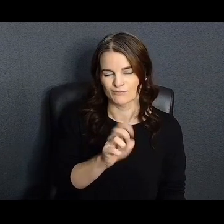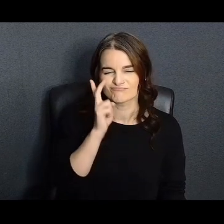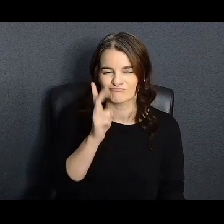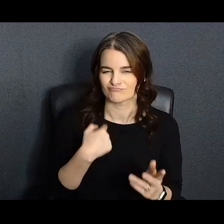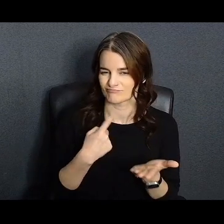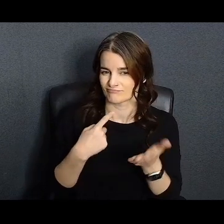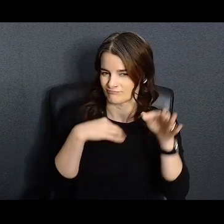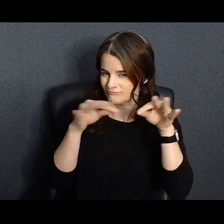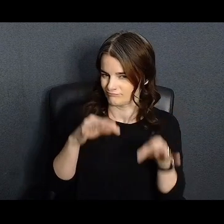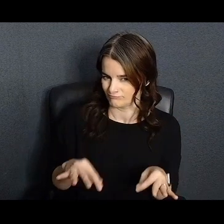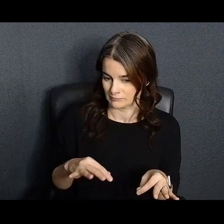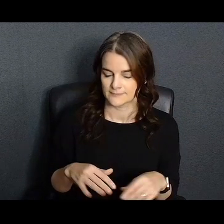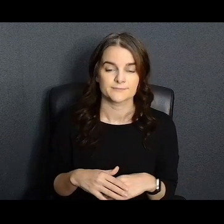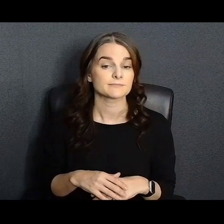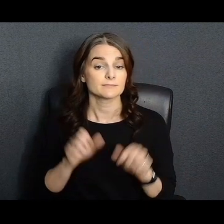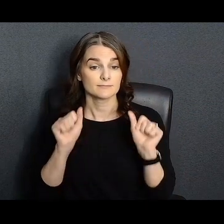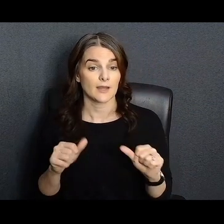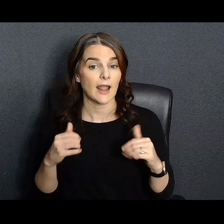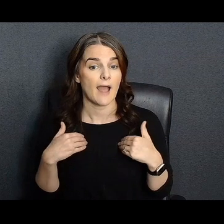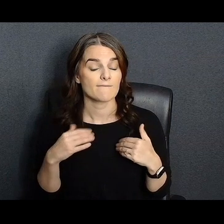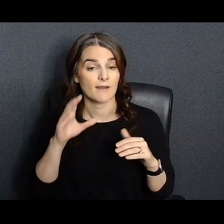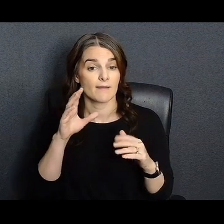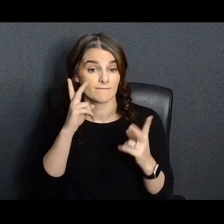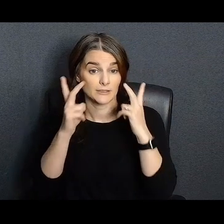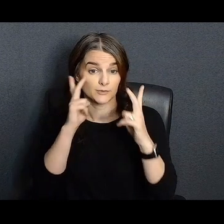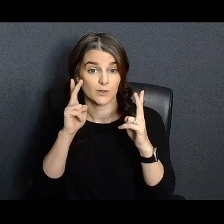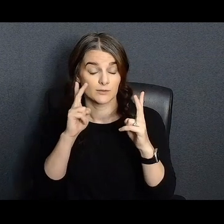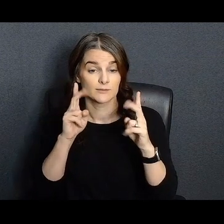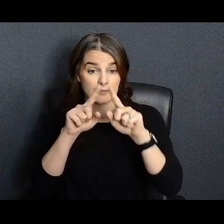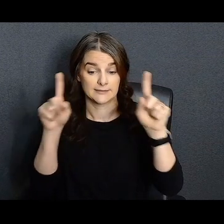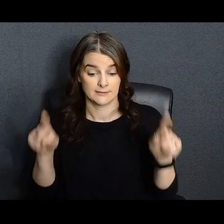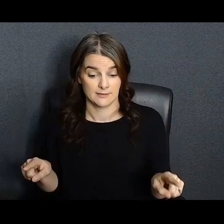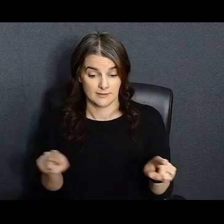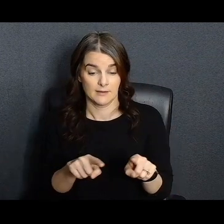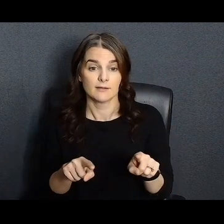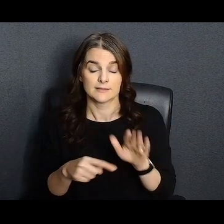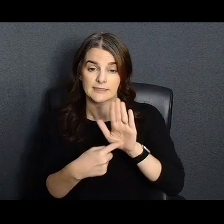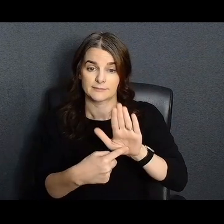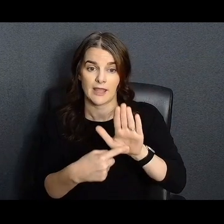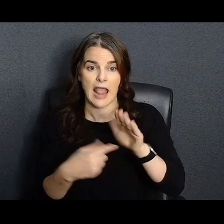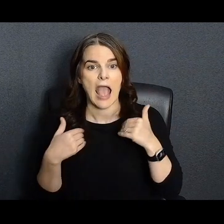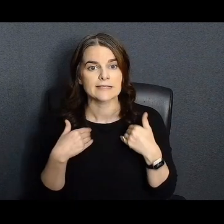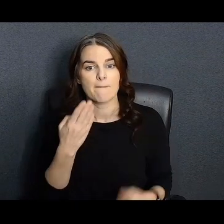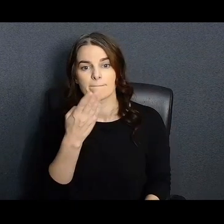We can have a visual scene display. So this creates basically these blue boxes on the screen.